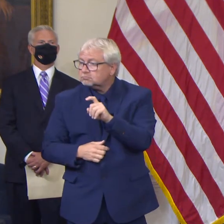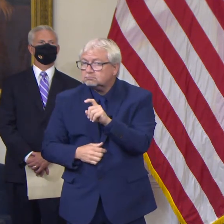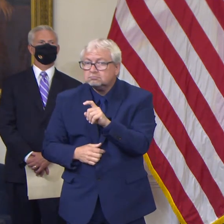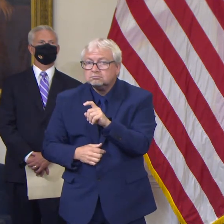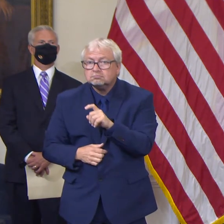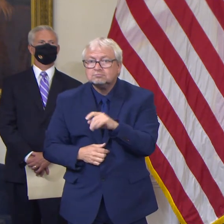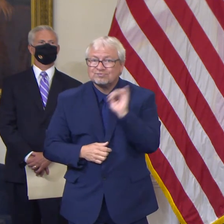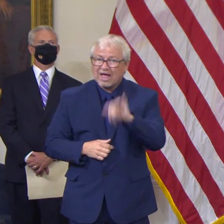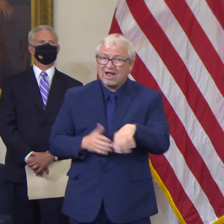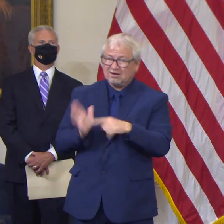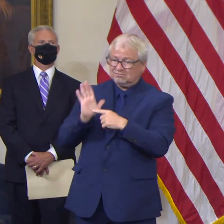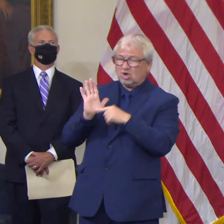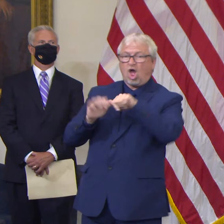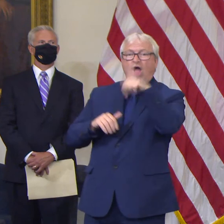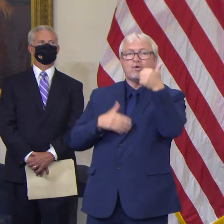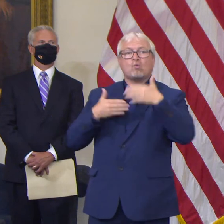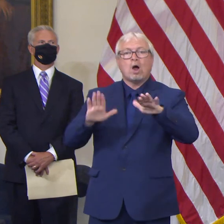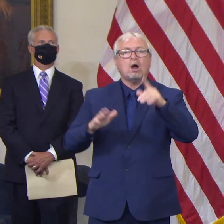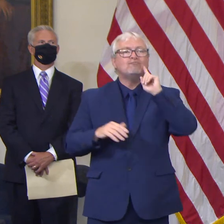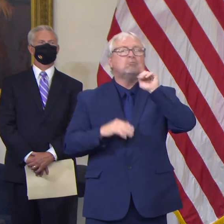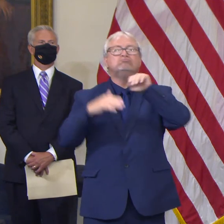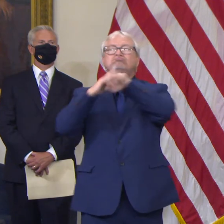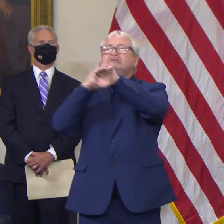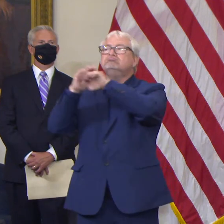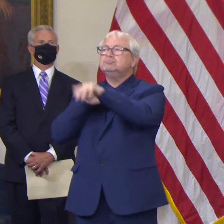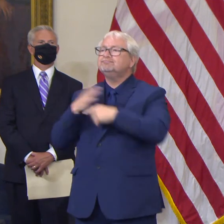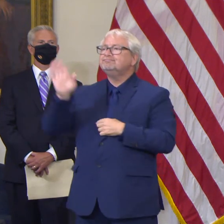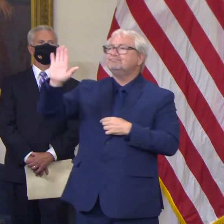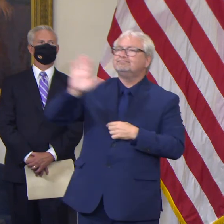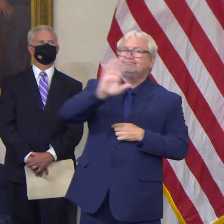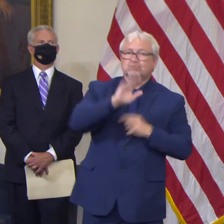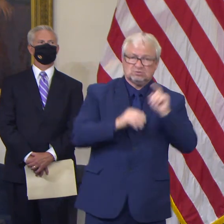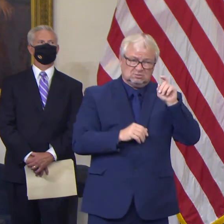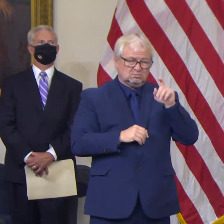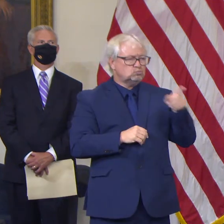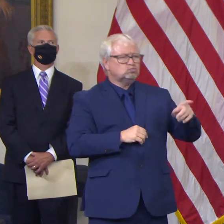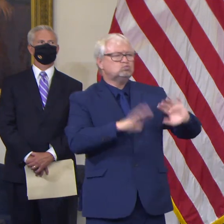to have the convenience of being able to show that they have it. No, I think it's just another way for people